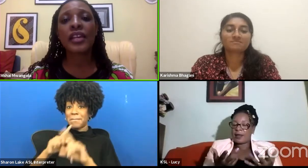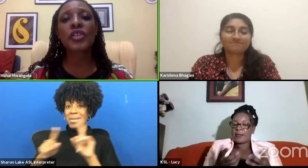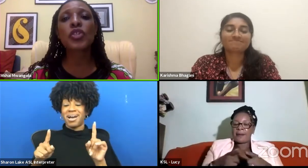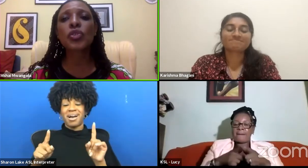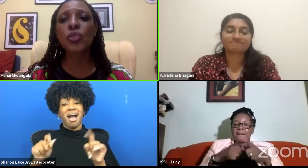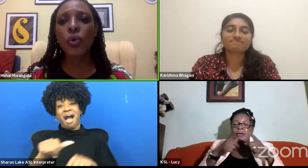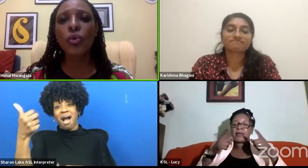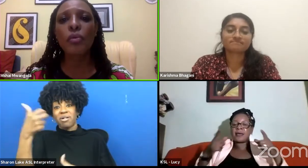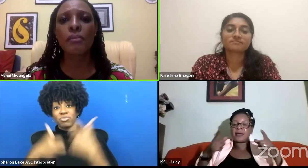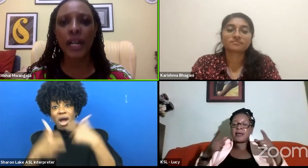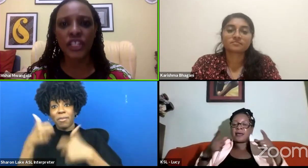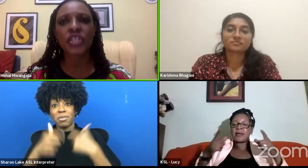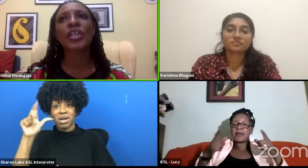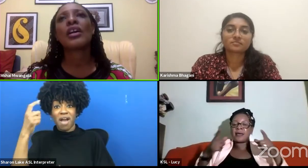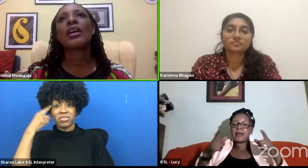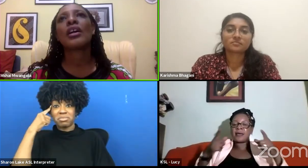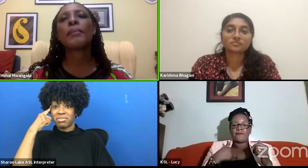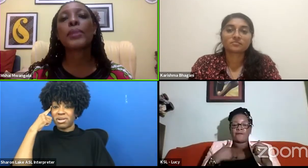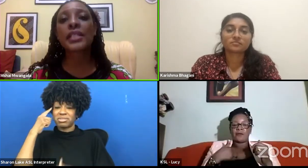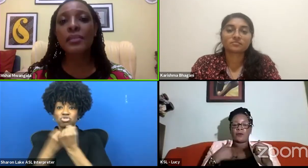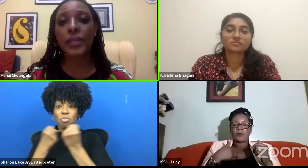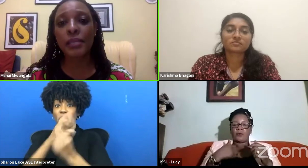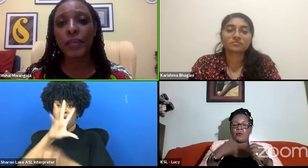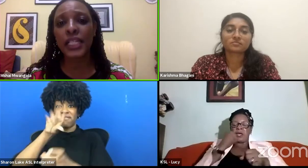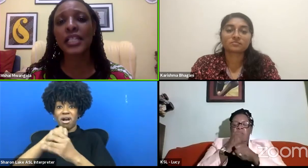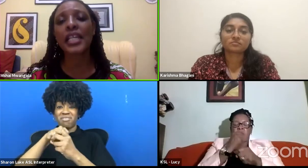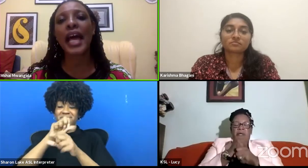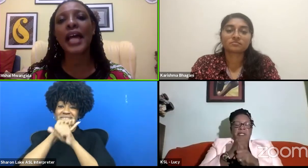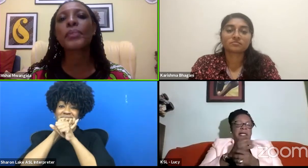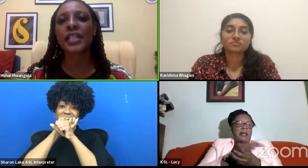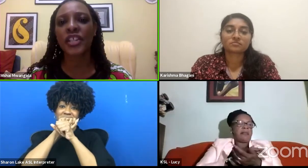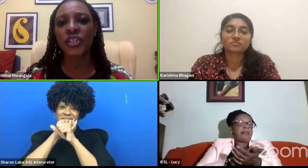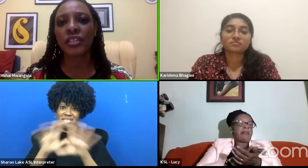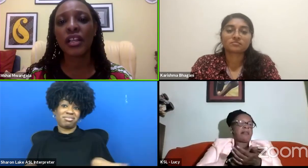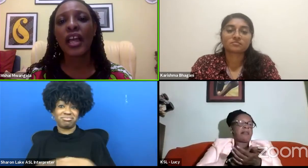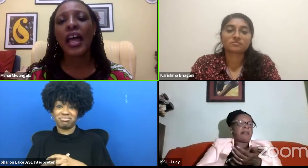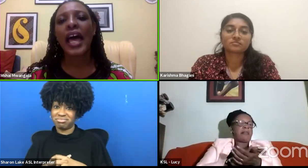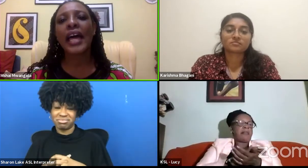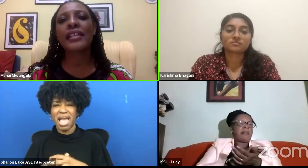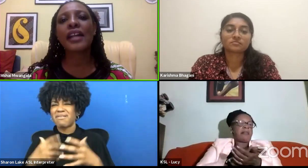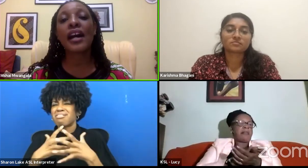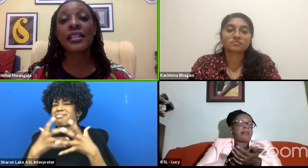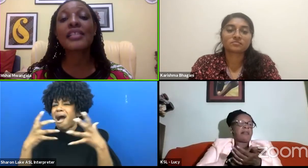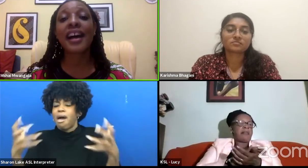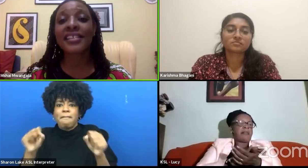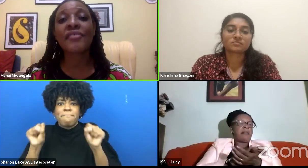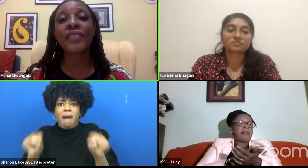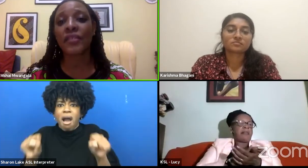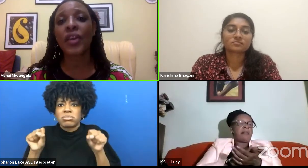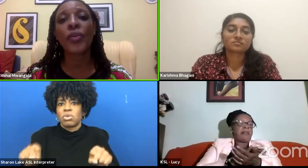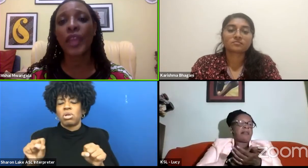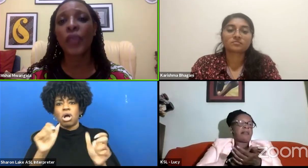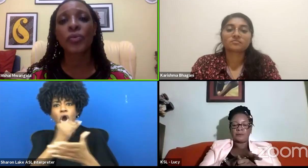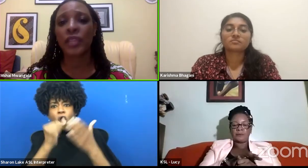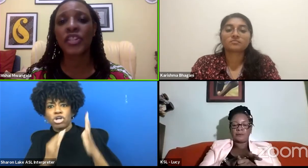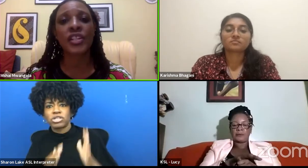There are so much possibility and potential and artists are surviving on their own.